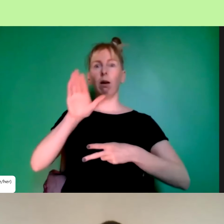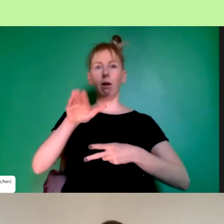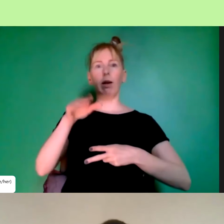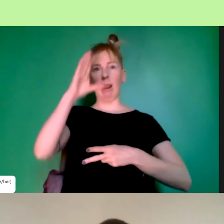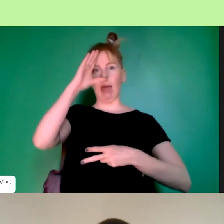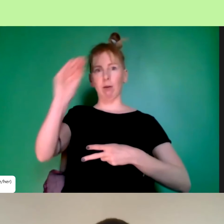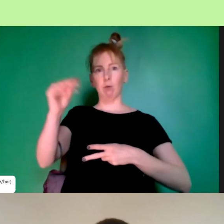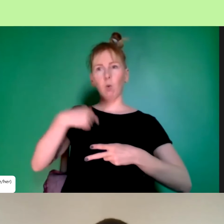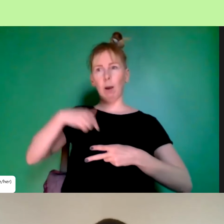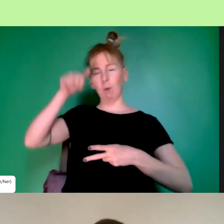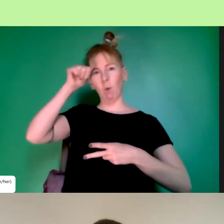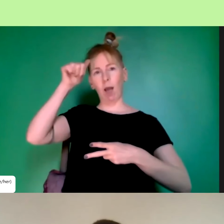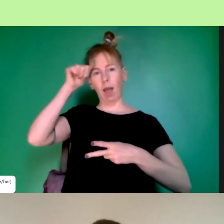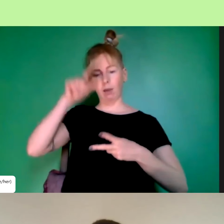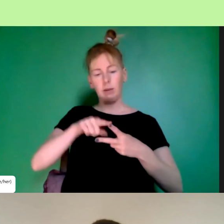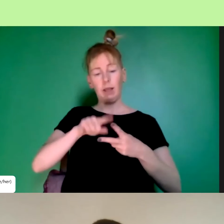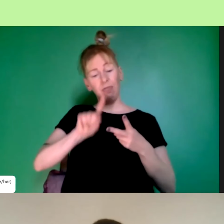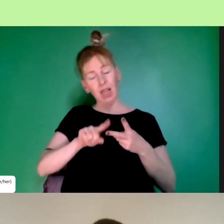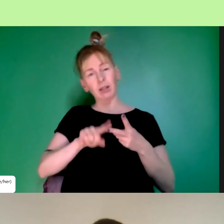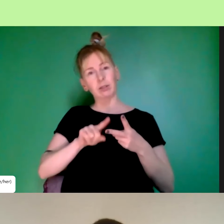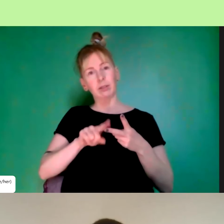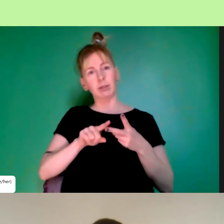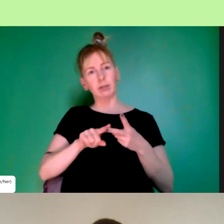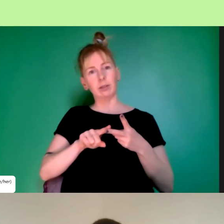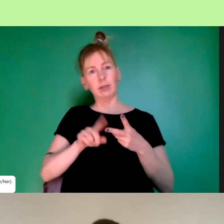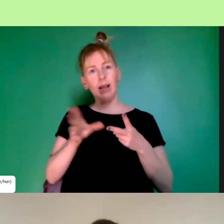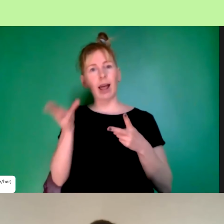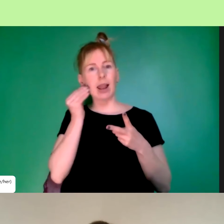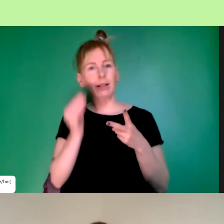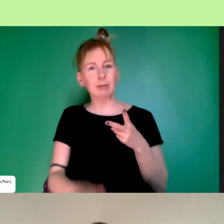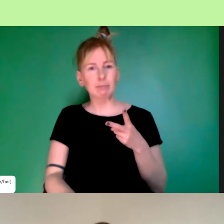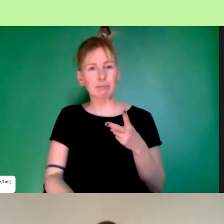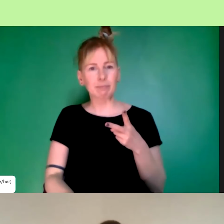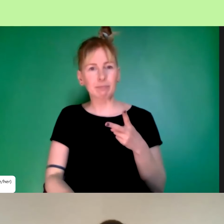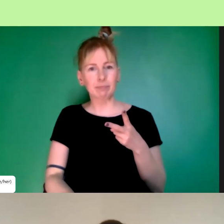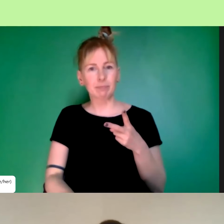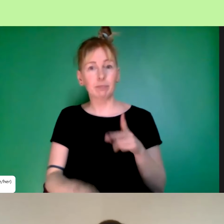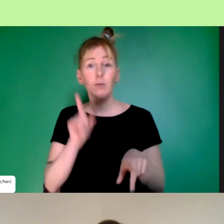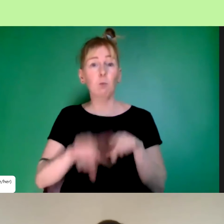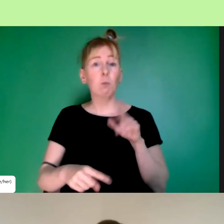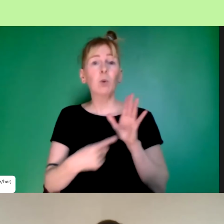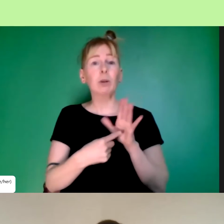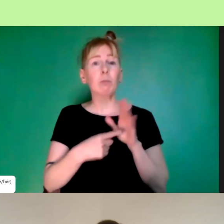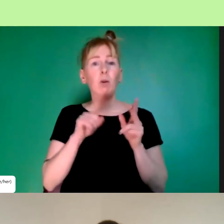is the most difficult part is listening. We don't know how to listen. We all know how to